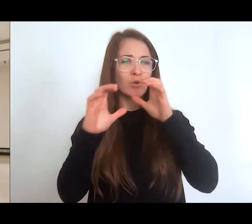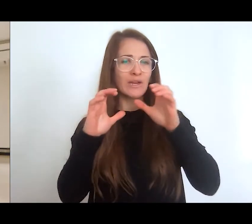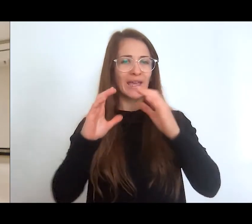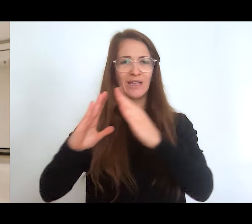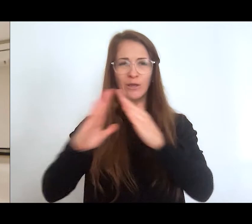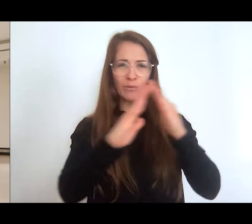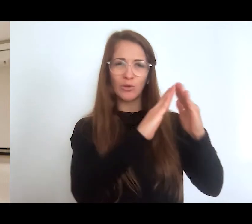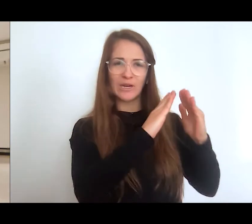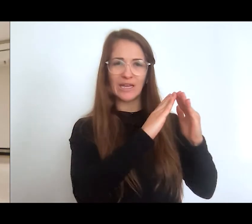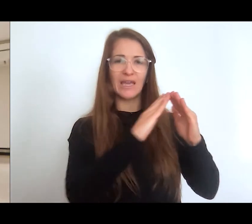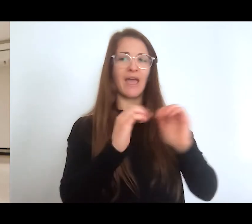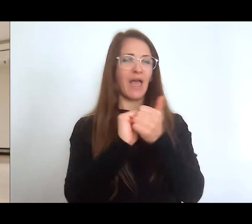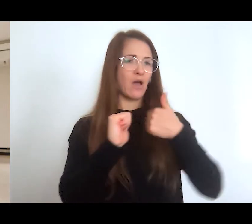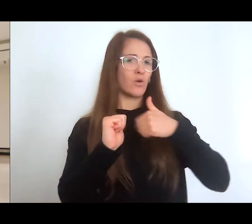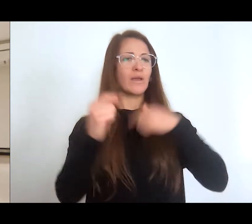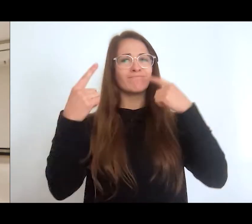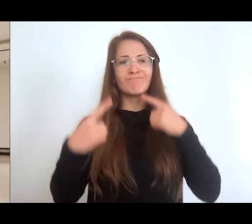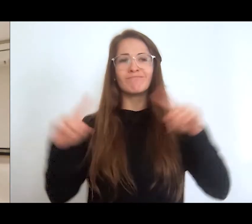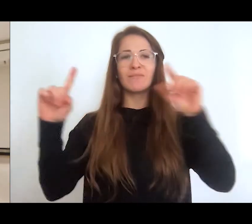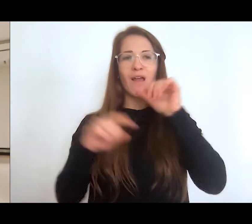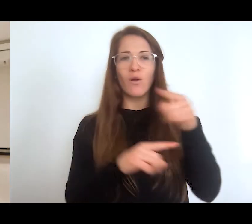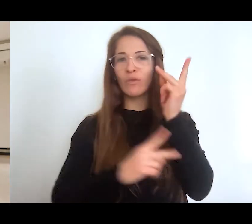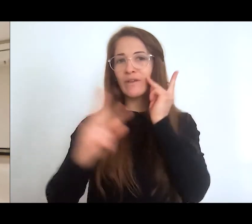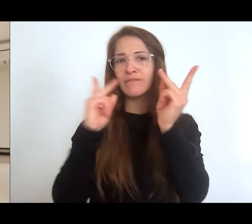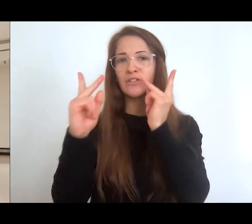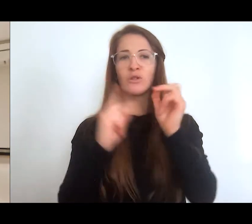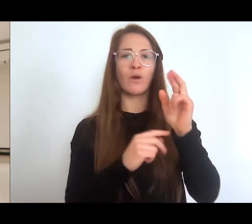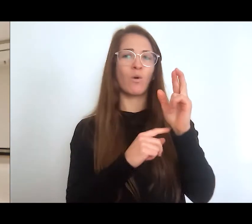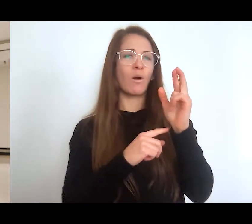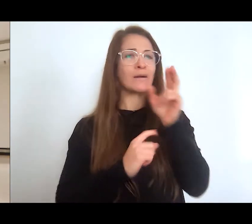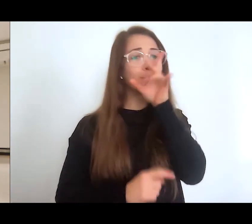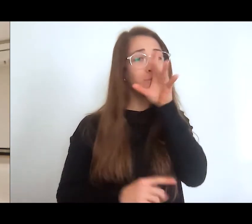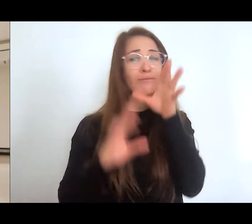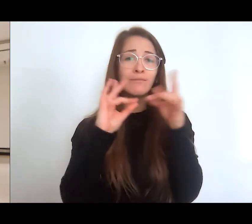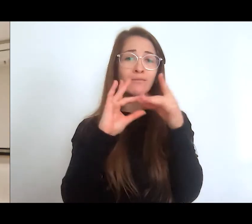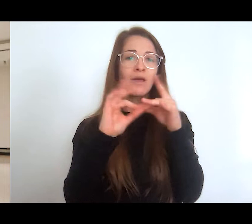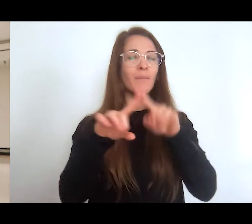HOW DO WE COMMUNICATE COMMUNITY AND HOW DO WE THAT NOT JUST